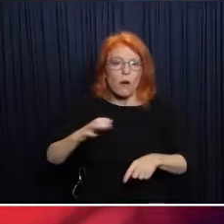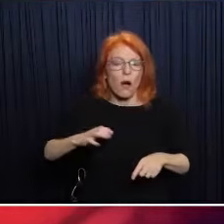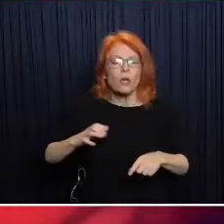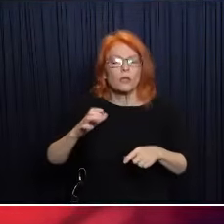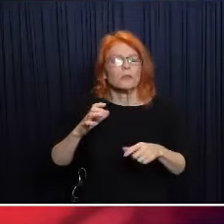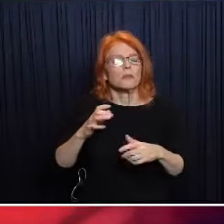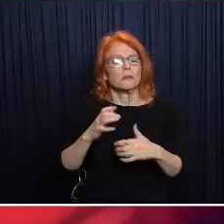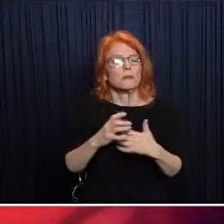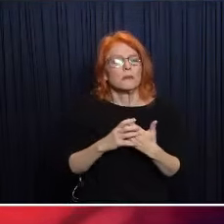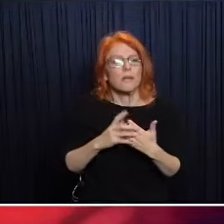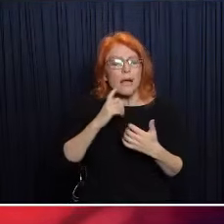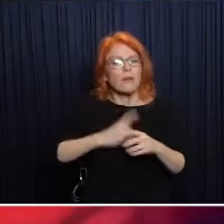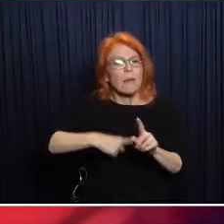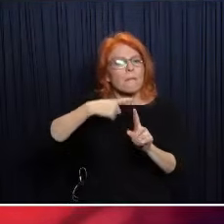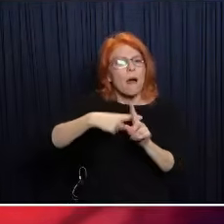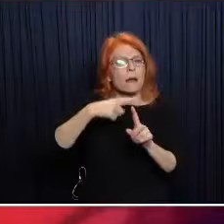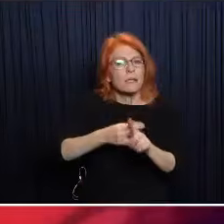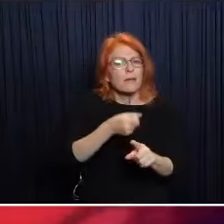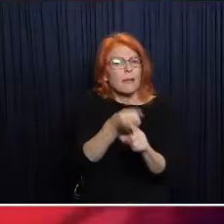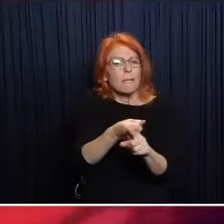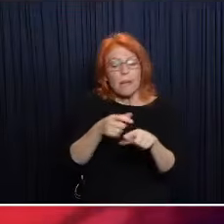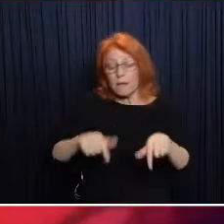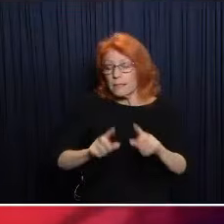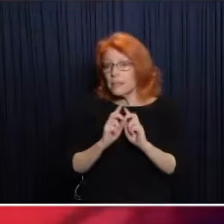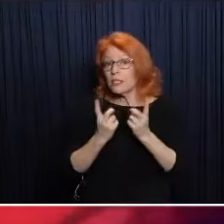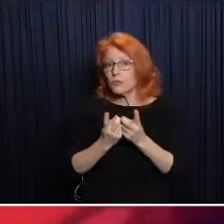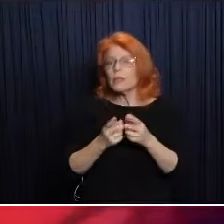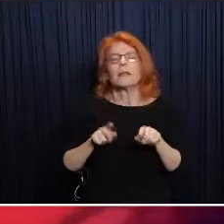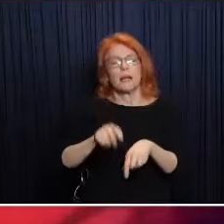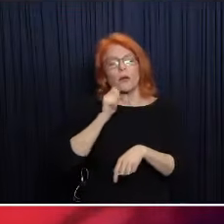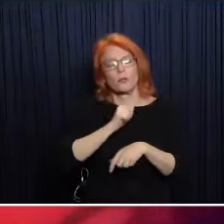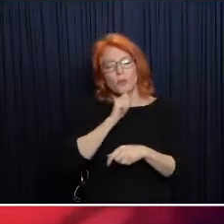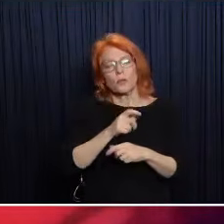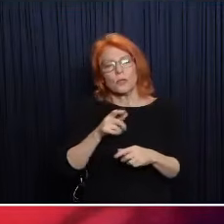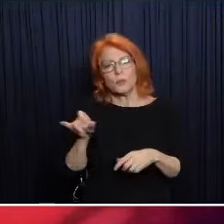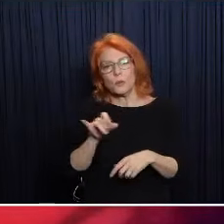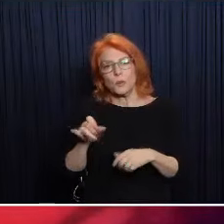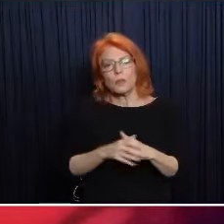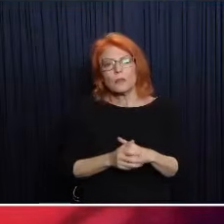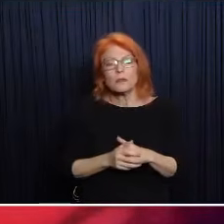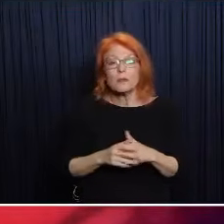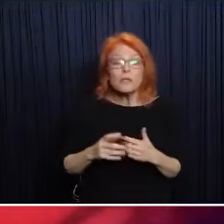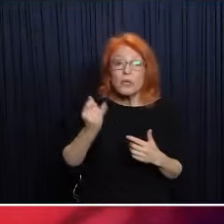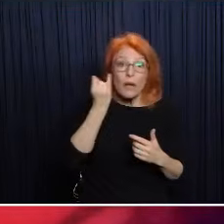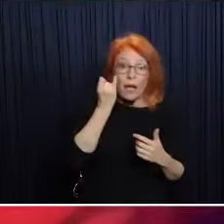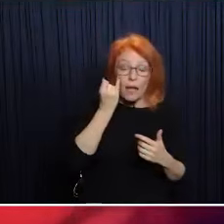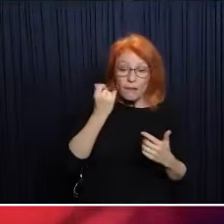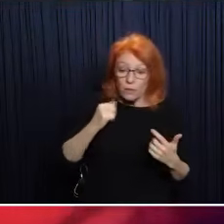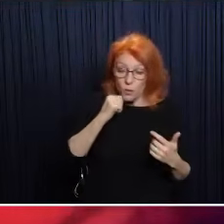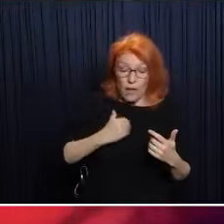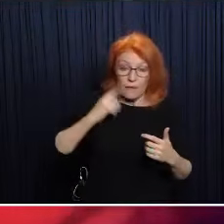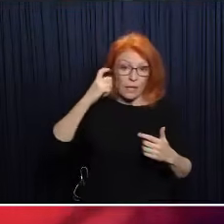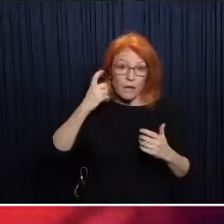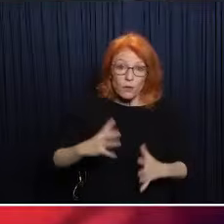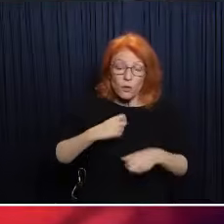TO CREATE OPPORTUNITY FOR US. THIS IS WHERE ME GOING TO CONGRESS IS GOING TO HAVE A POSITIVE IMPACT ON THIS DISTRICT